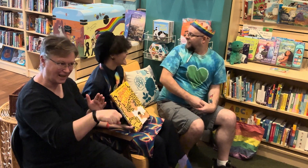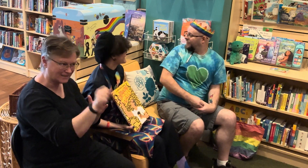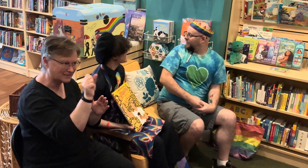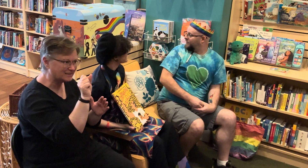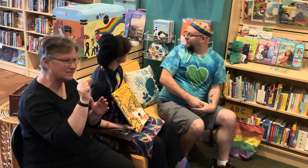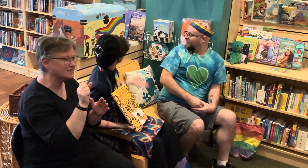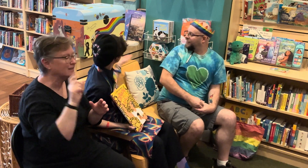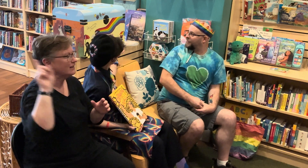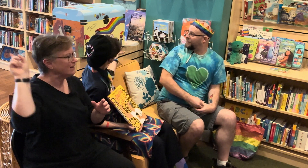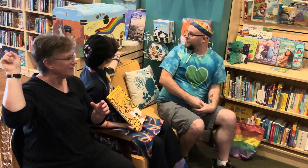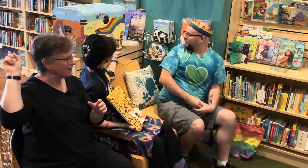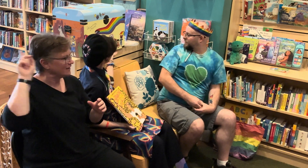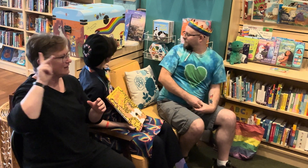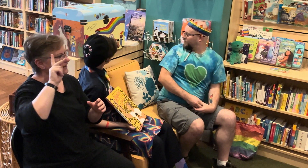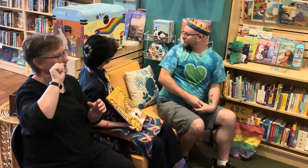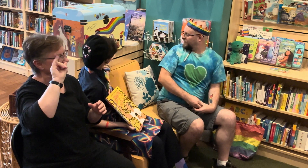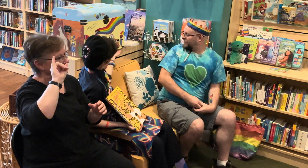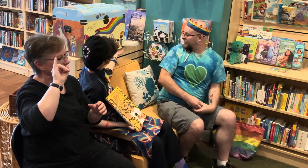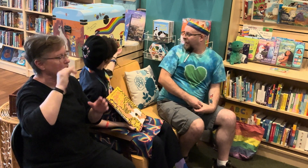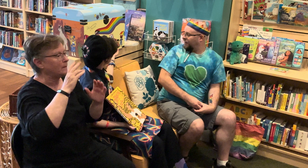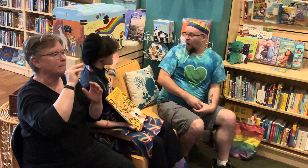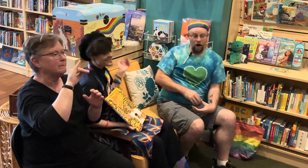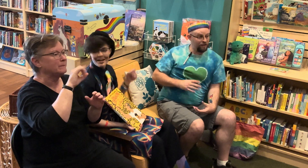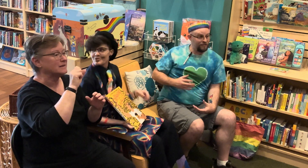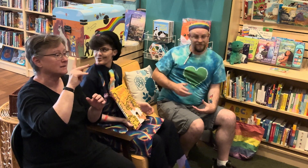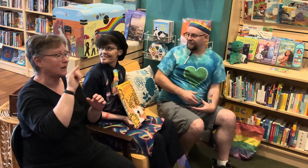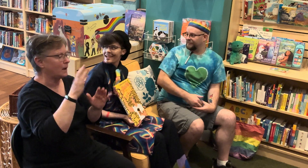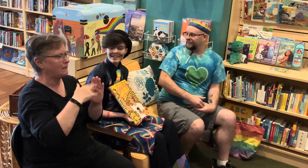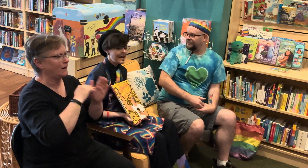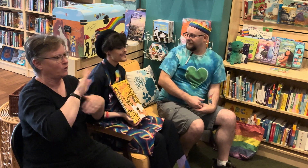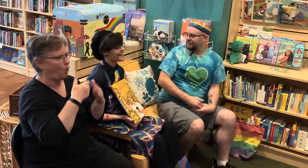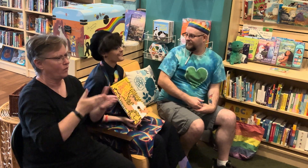Mx. Kai painted this whole thing! KAI: That's not true! Miss Cali helped a